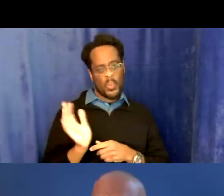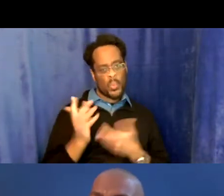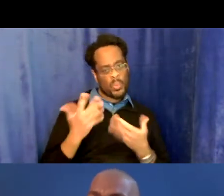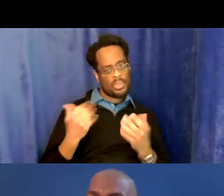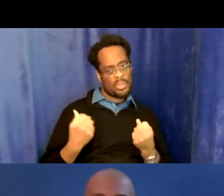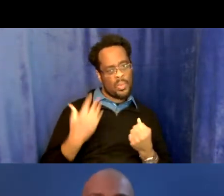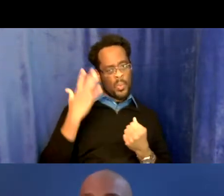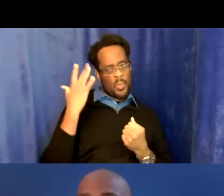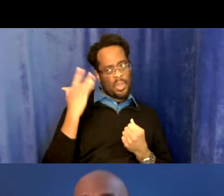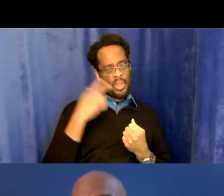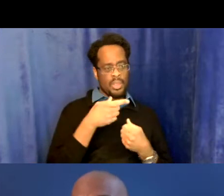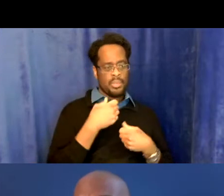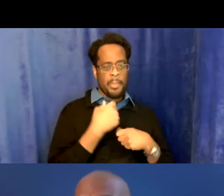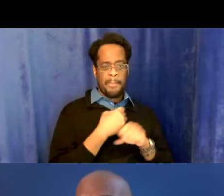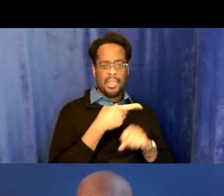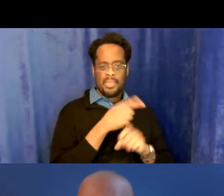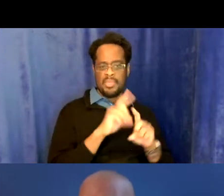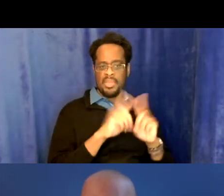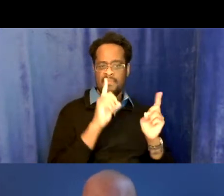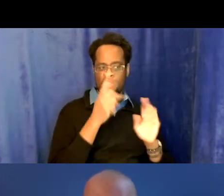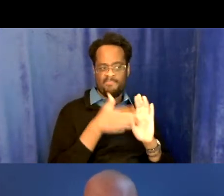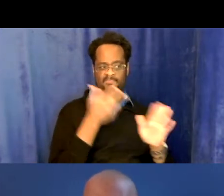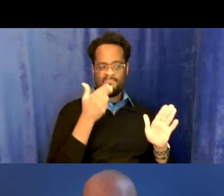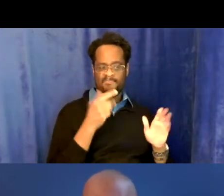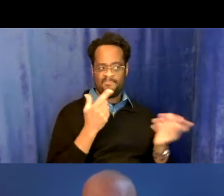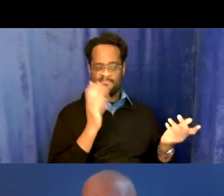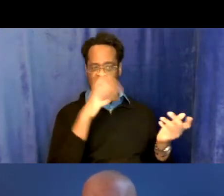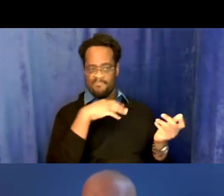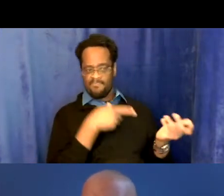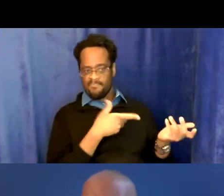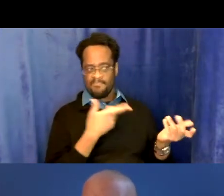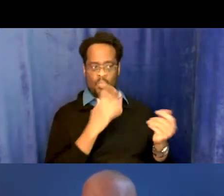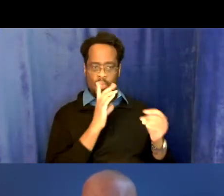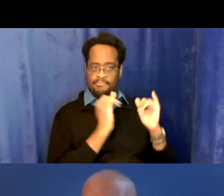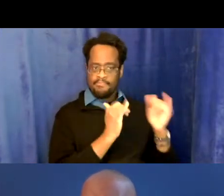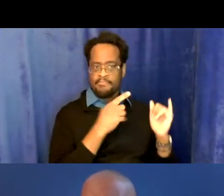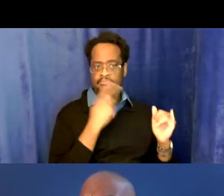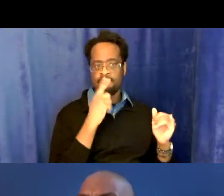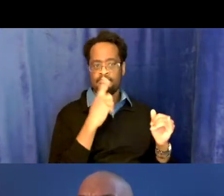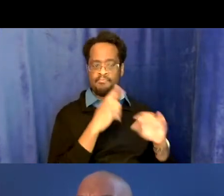but other people really swayed away from that: "No, no signing -- you will be labeled as strange or odd.